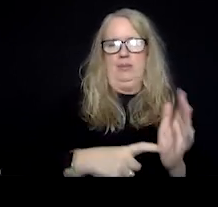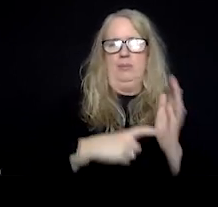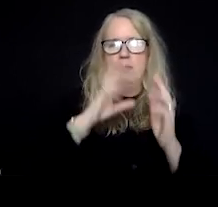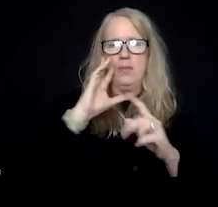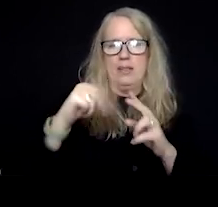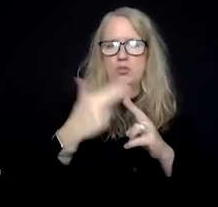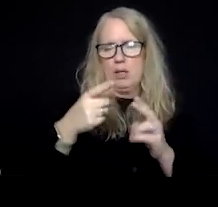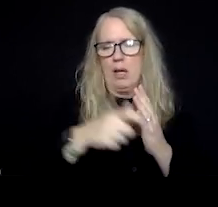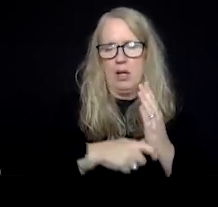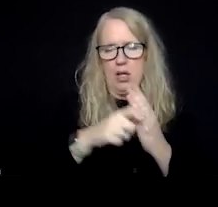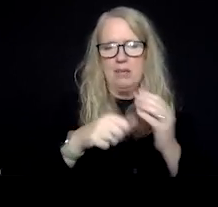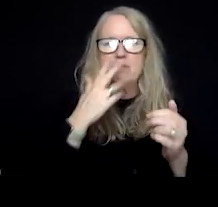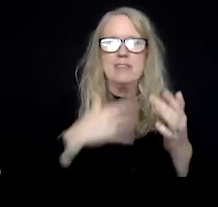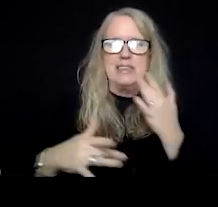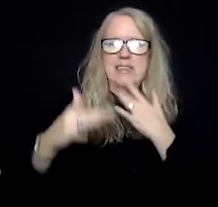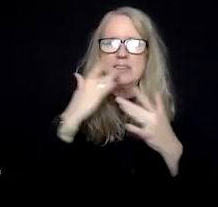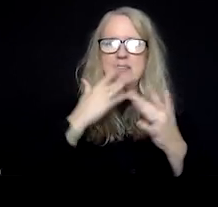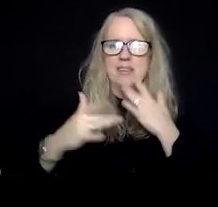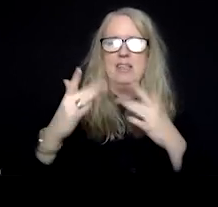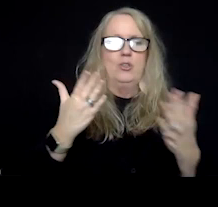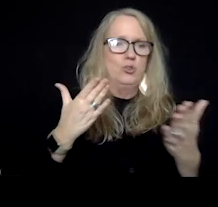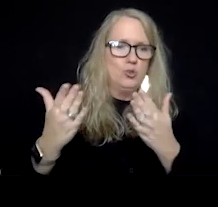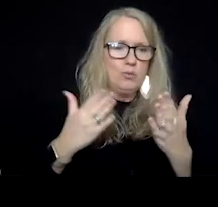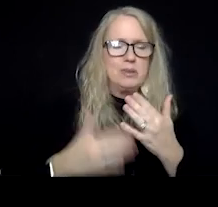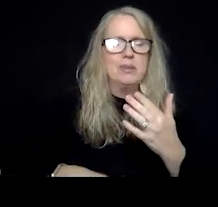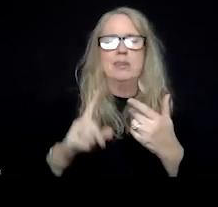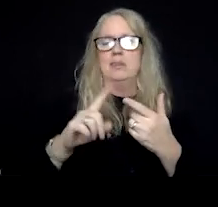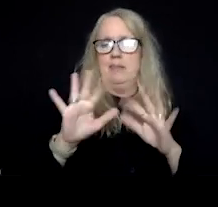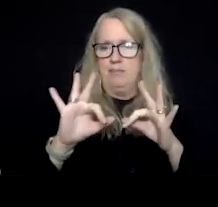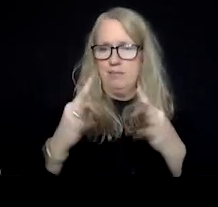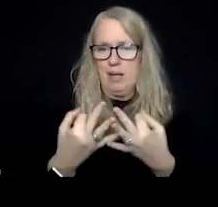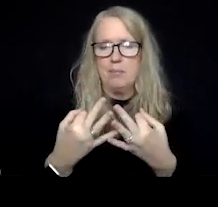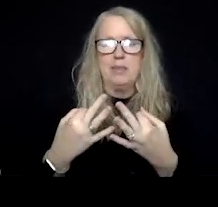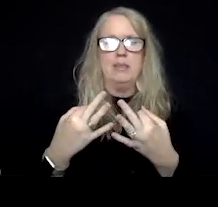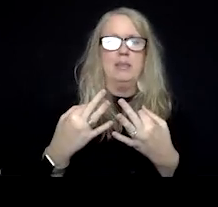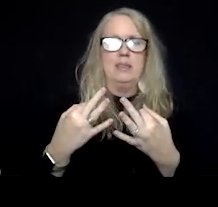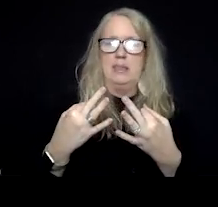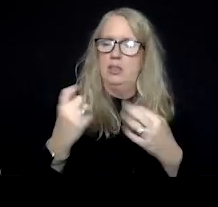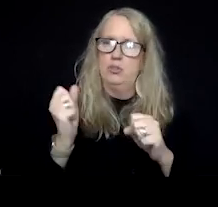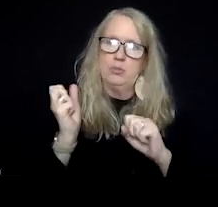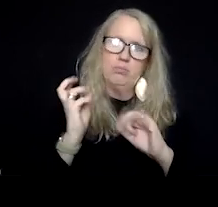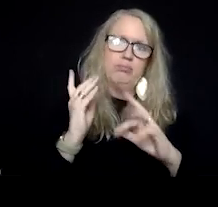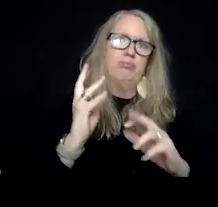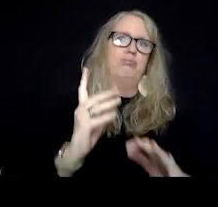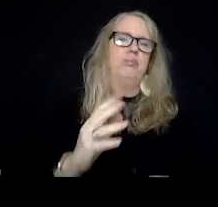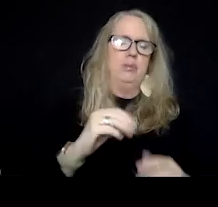IS A SHORTAGE OF SERVICES AND FAMILIES POURING INTO HOSPITALS